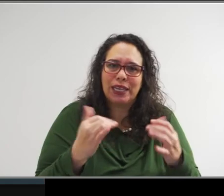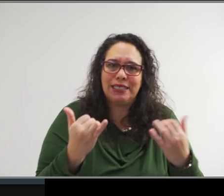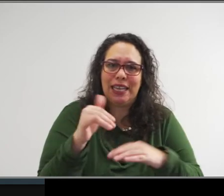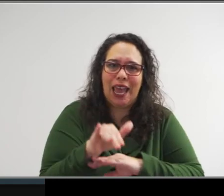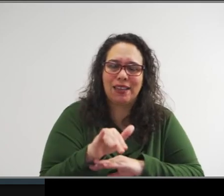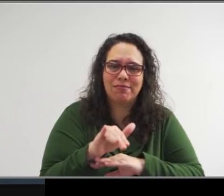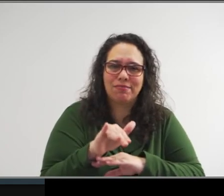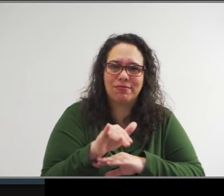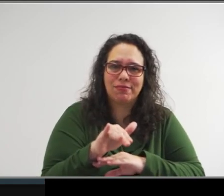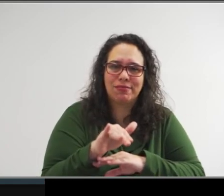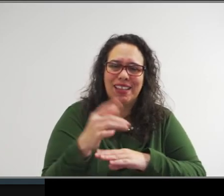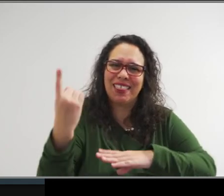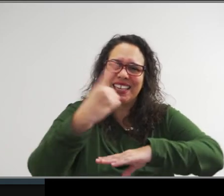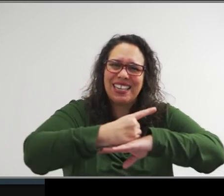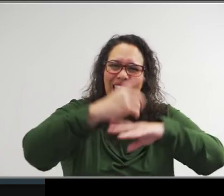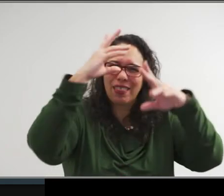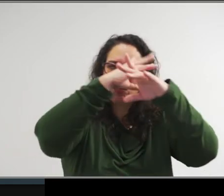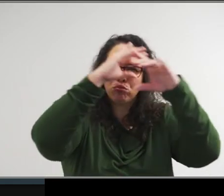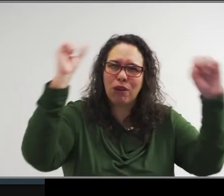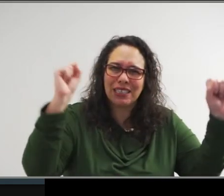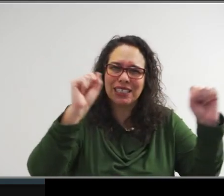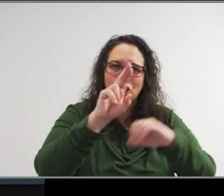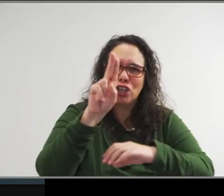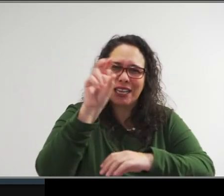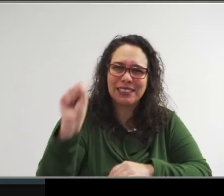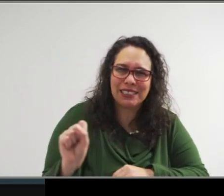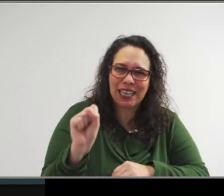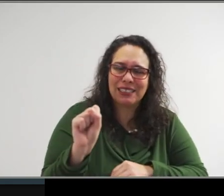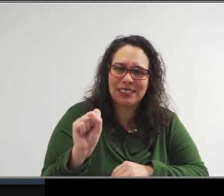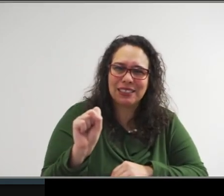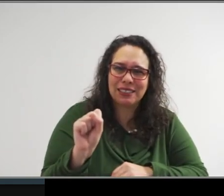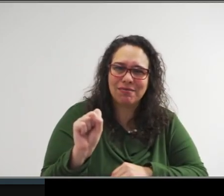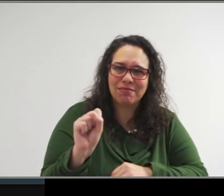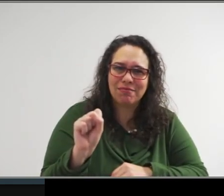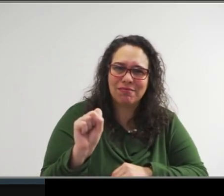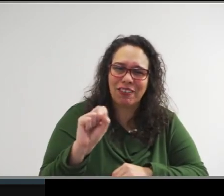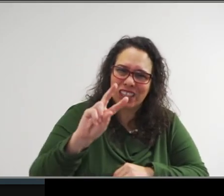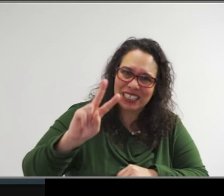of the United States SPV for the second time impeached.